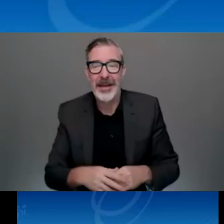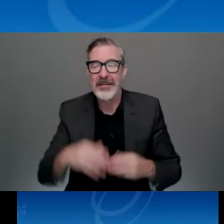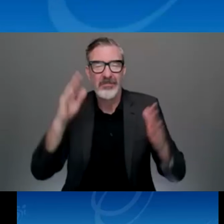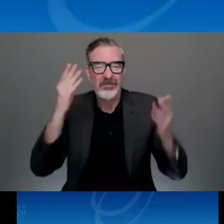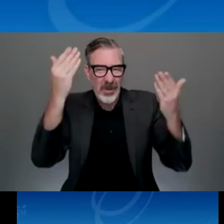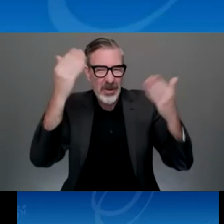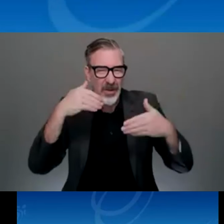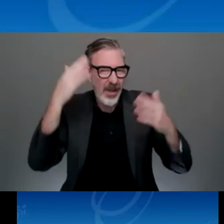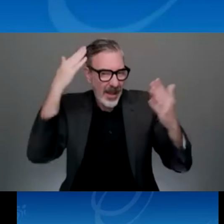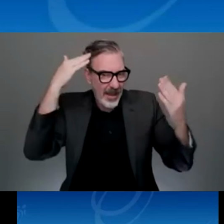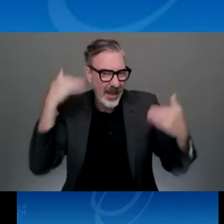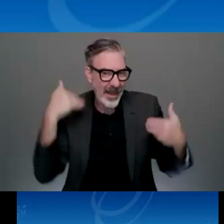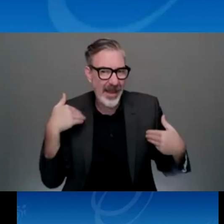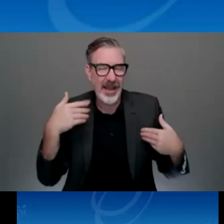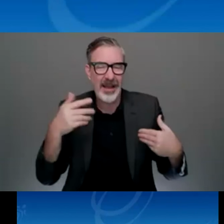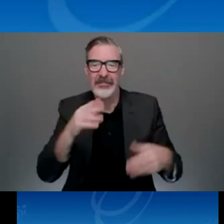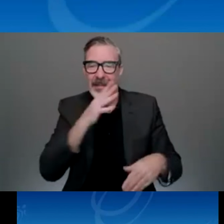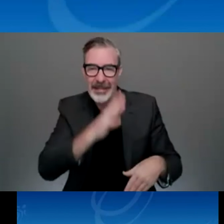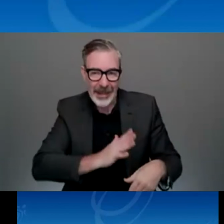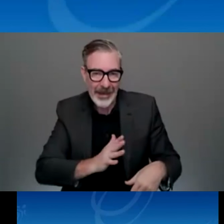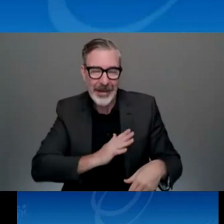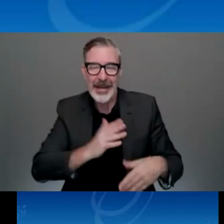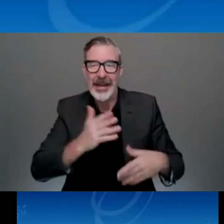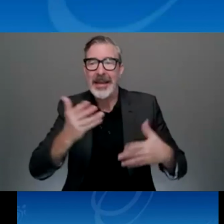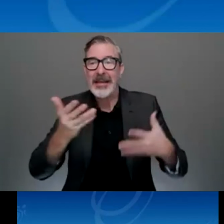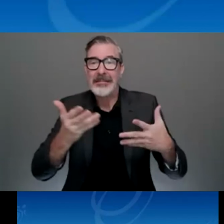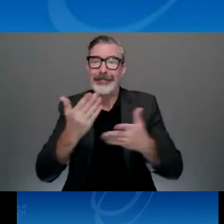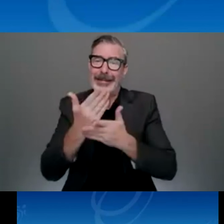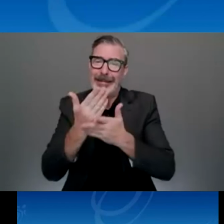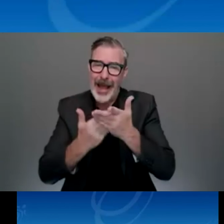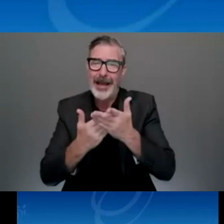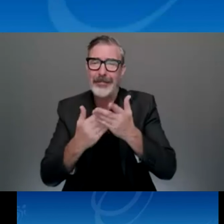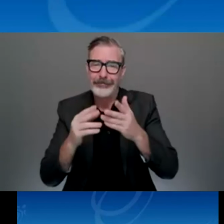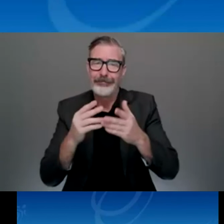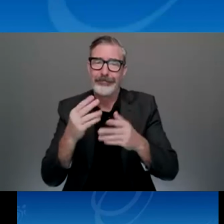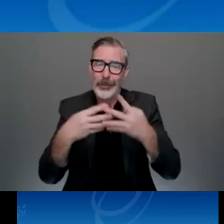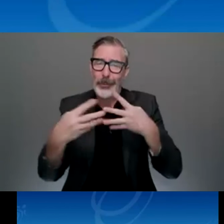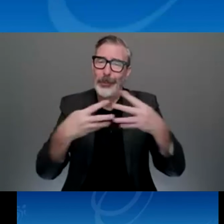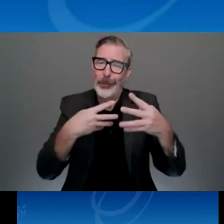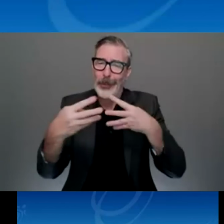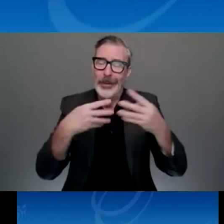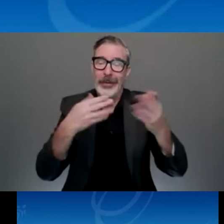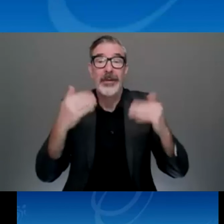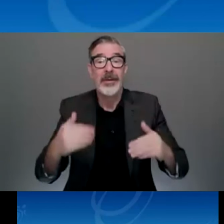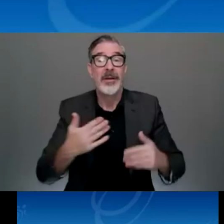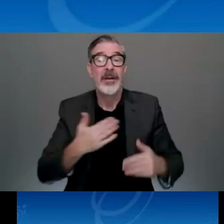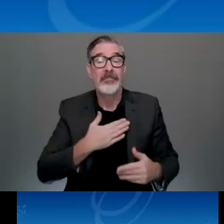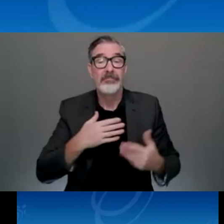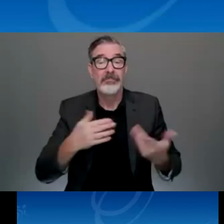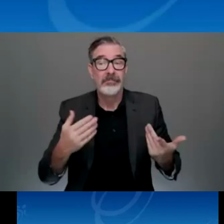lady with the beginnings of gray. I'm wearing a lilac colored cashmere sweater